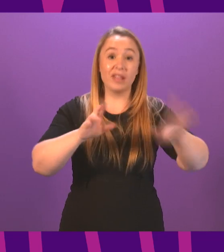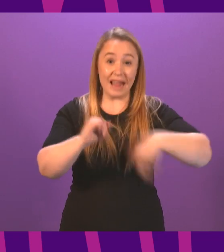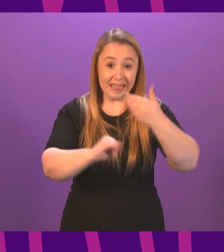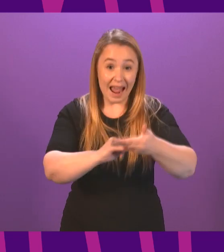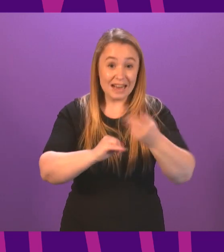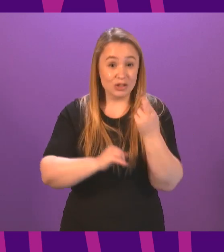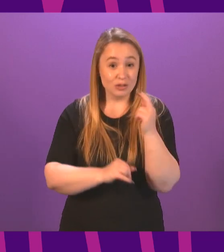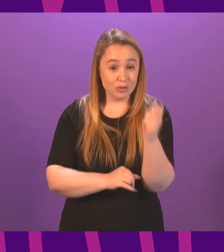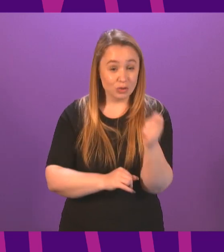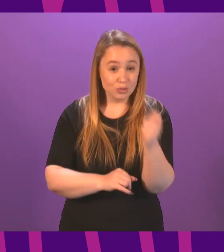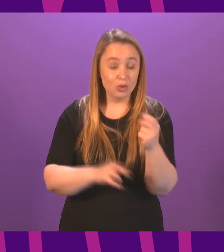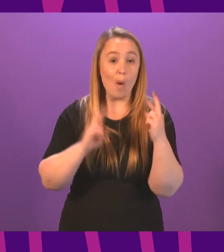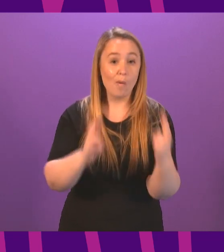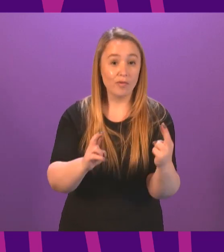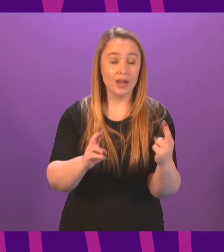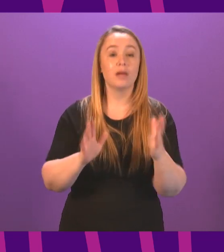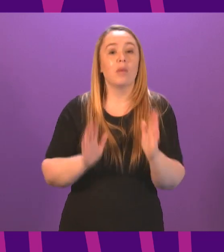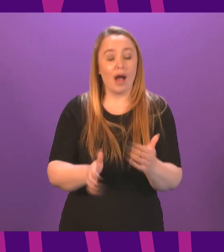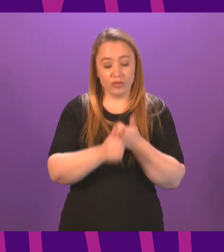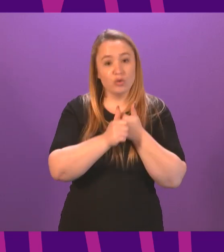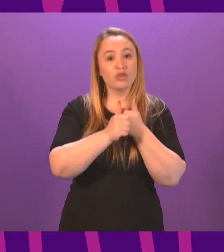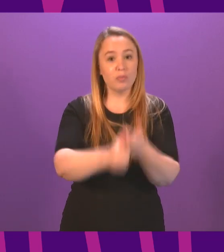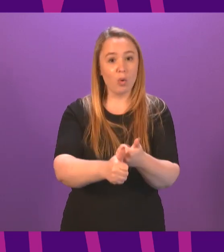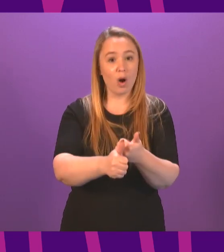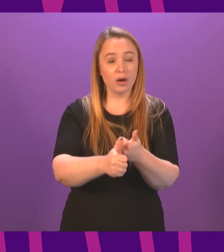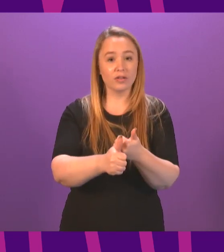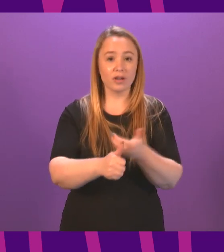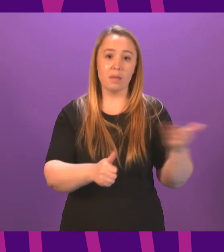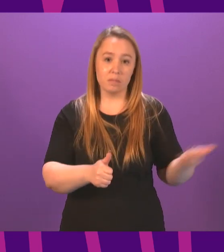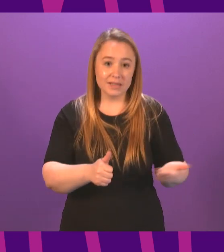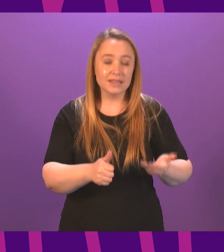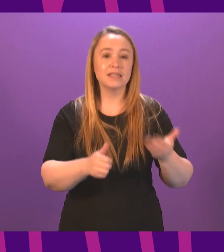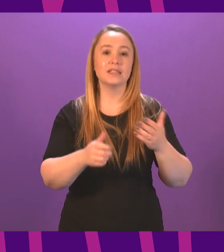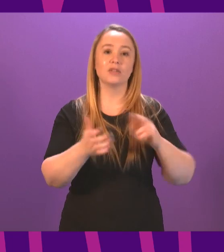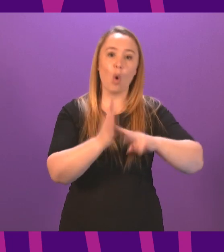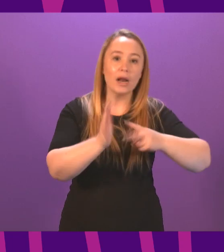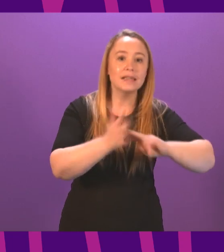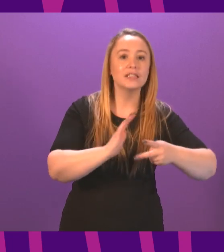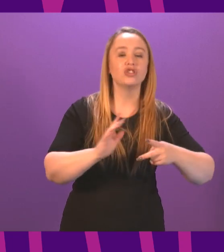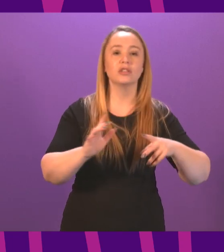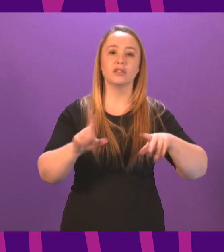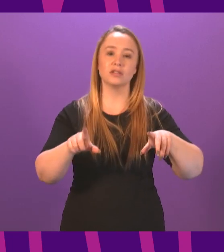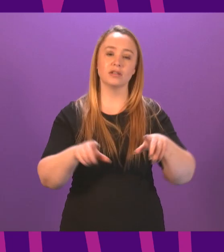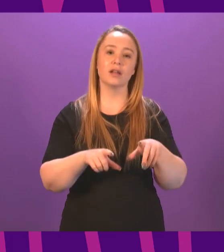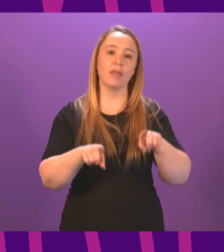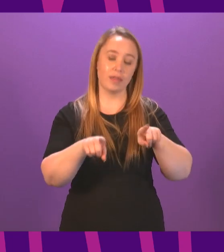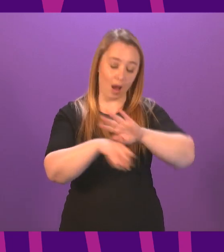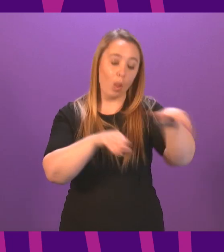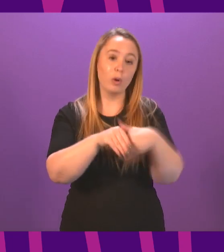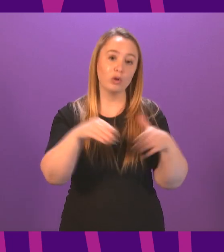support those that are bearing the burden, which will undoubtedly include Edinburgh zoo. The Presiding Officer: On that note, we conclude First Minister’s